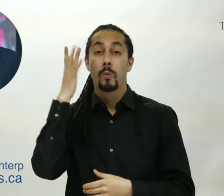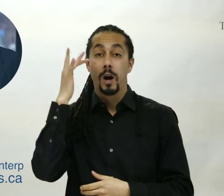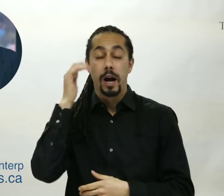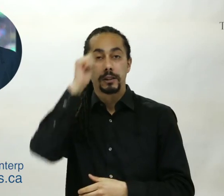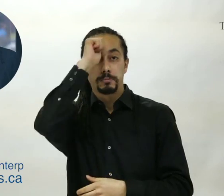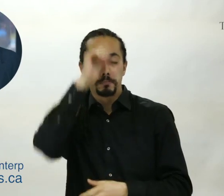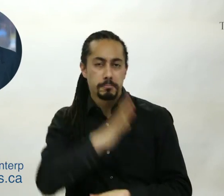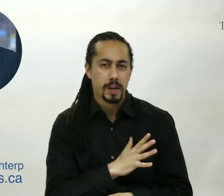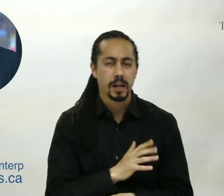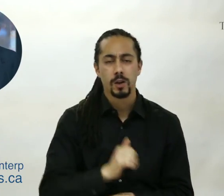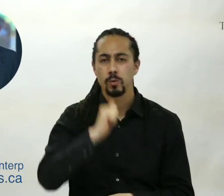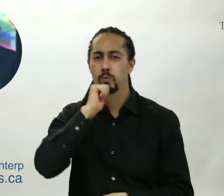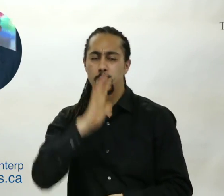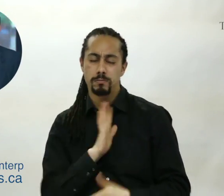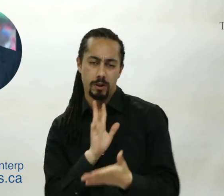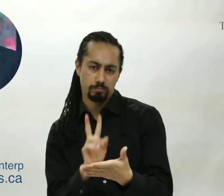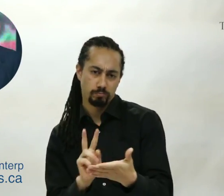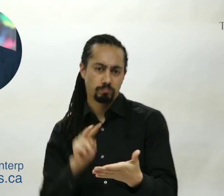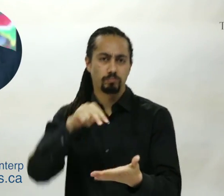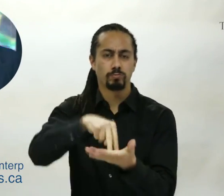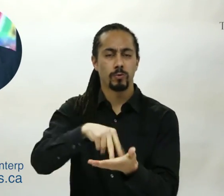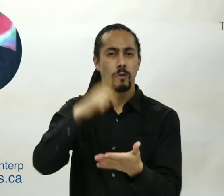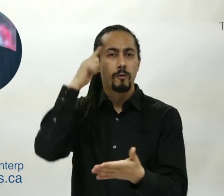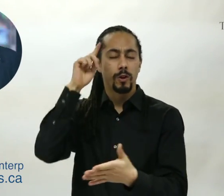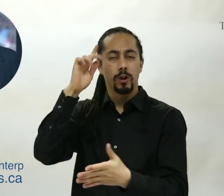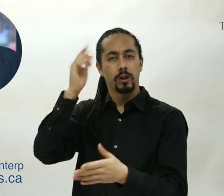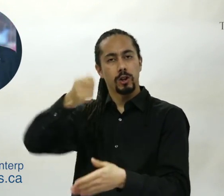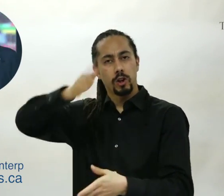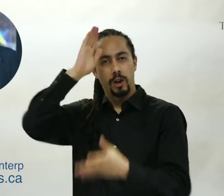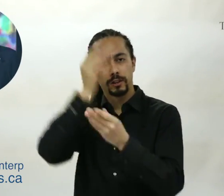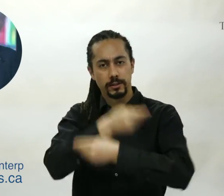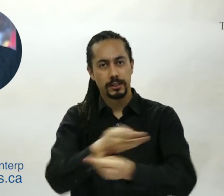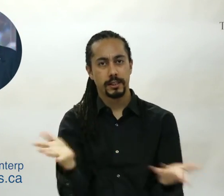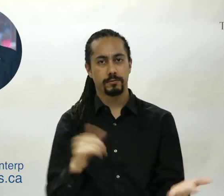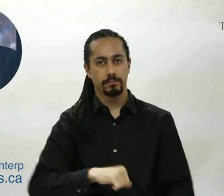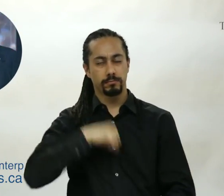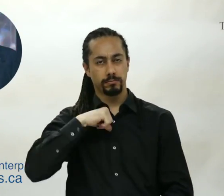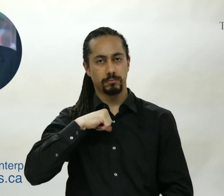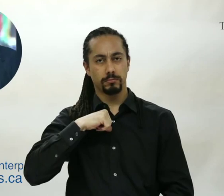so men and women could stand up for their God-given dignity.